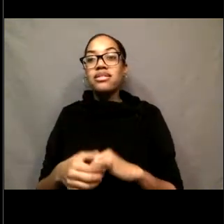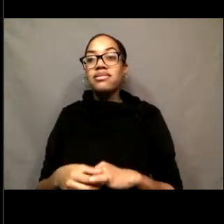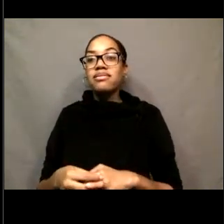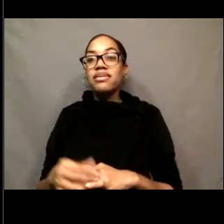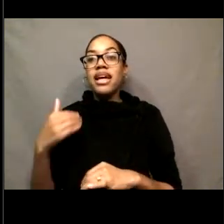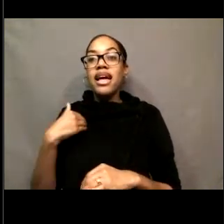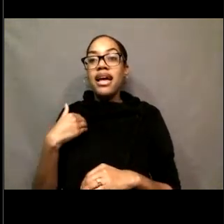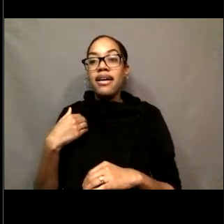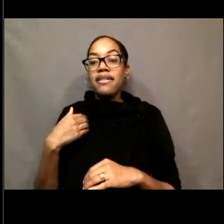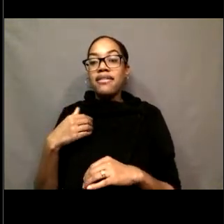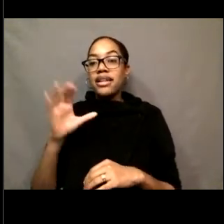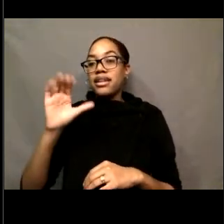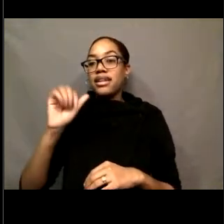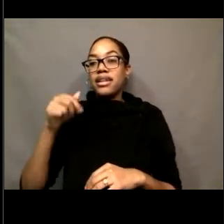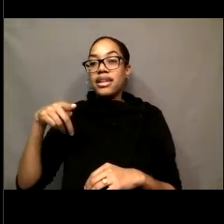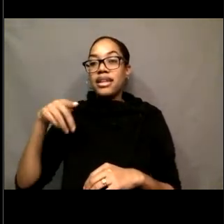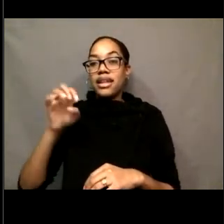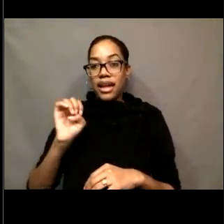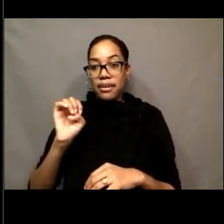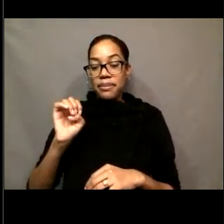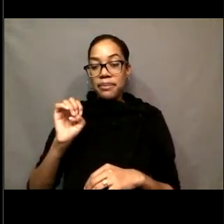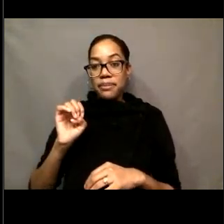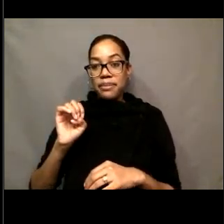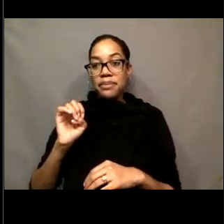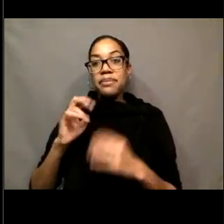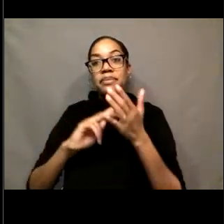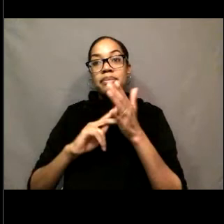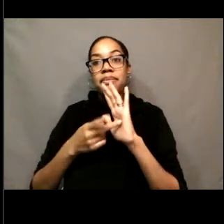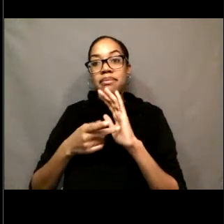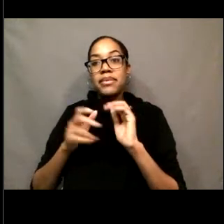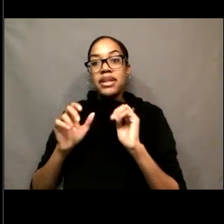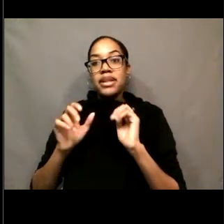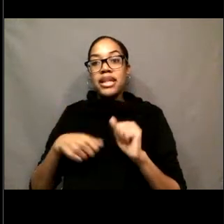This is a tape that we put on the bottom so we know where we're going and we know where we're coming back